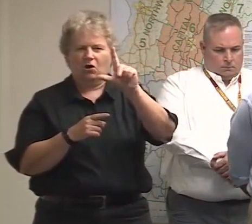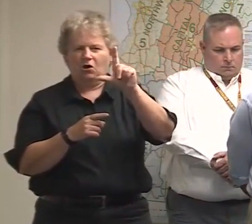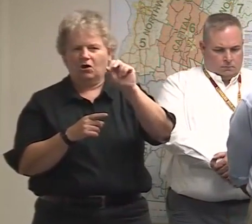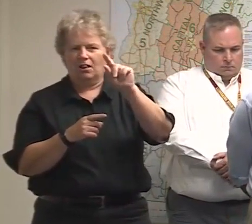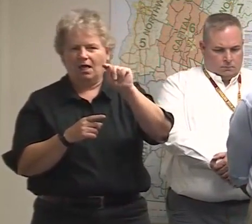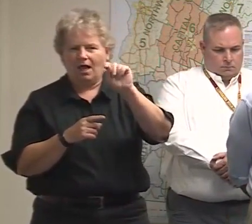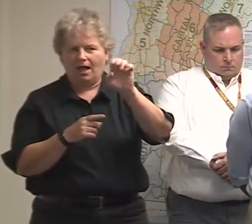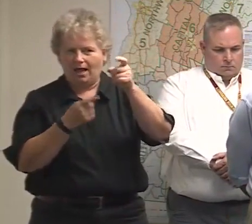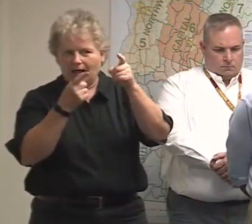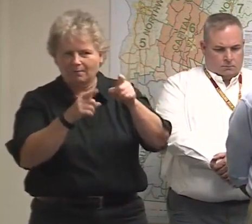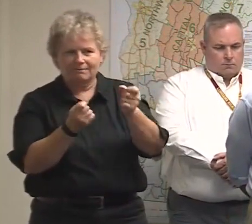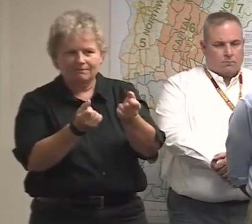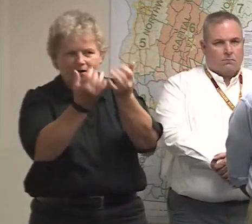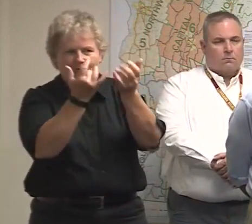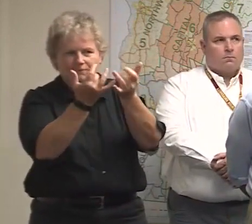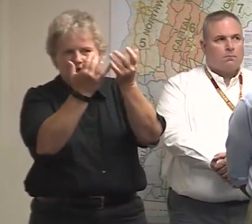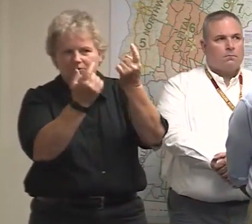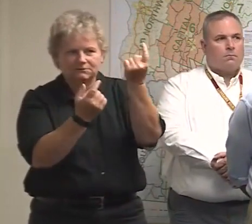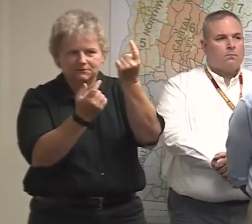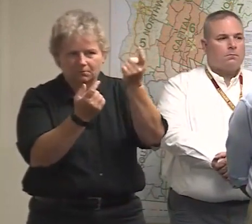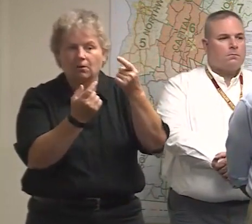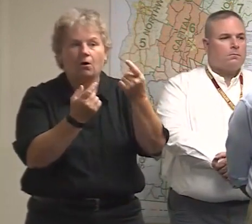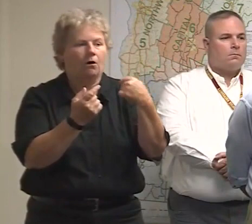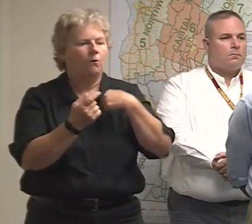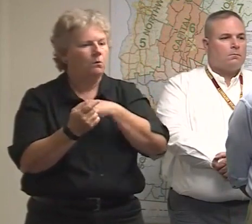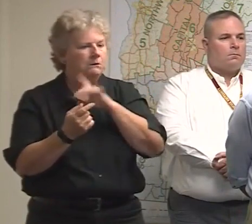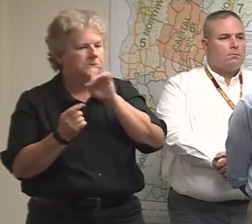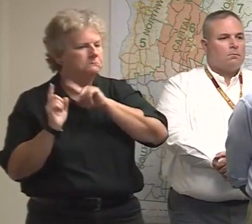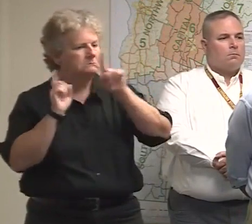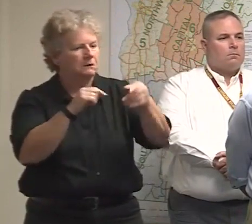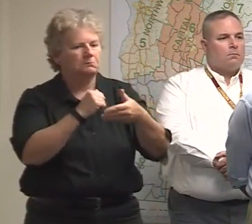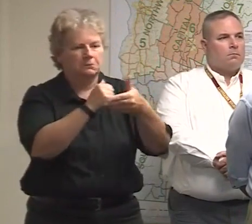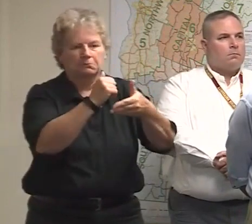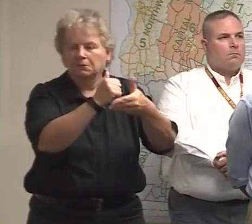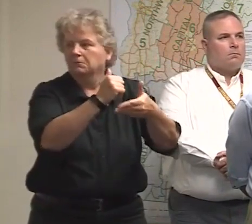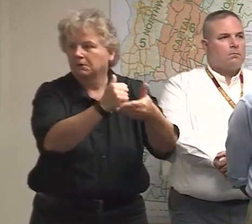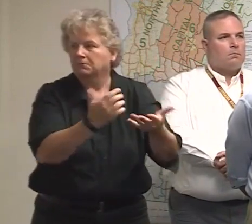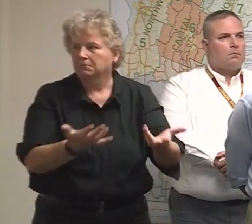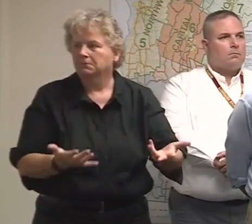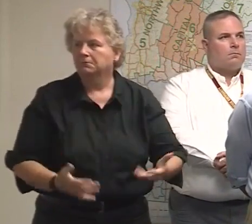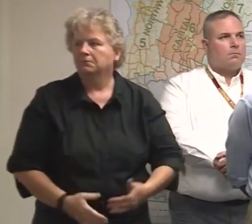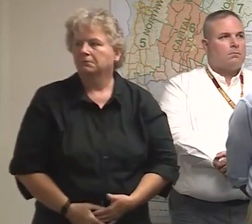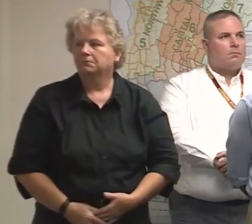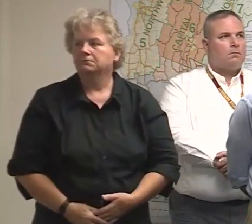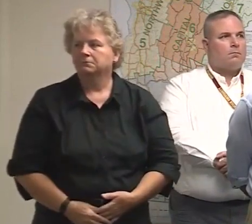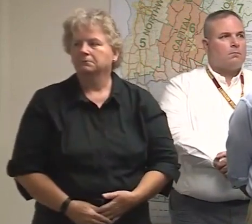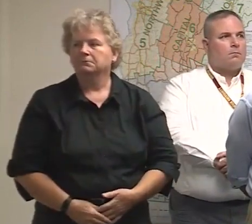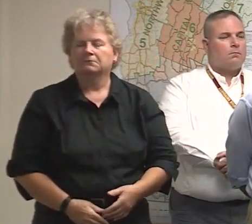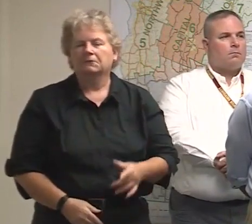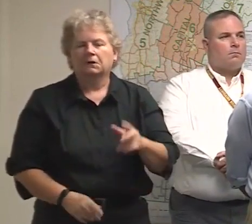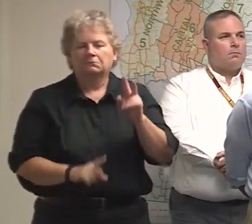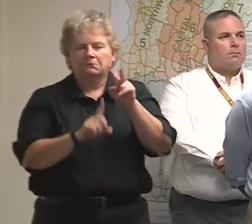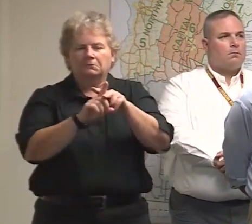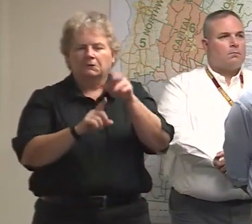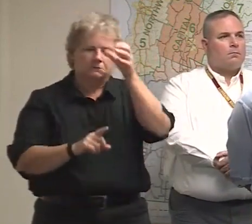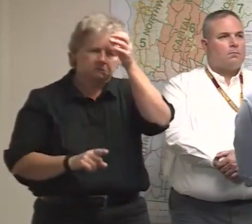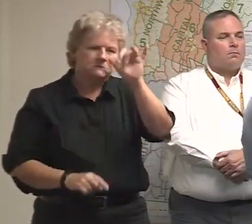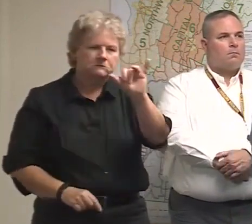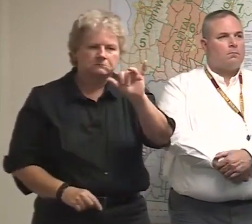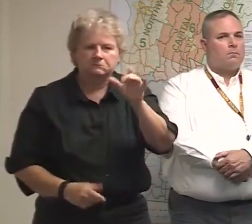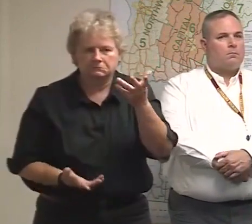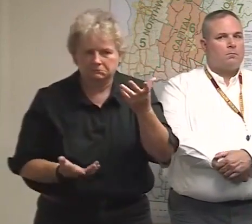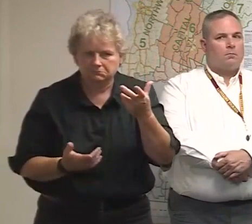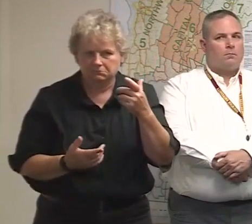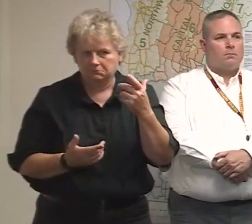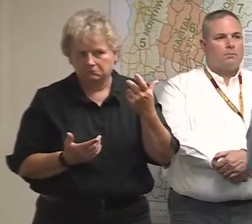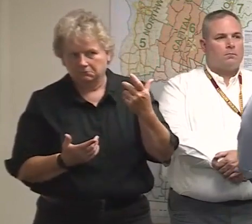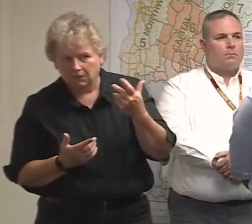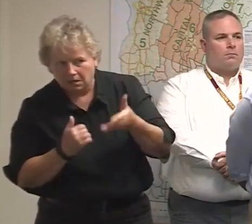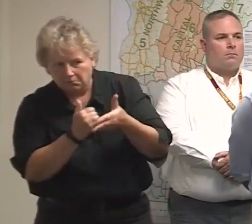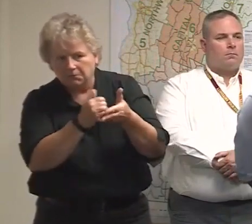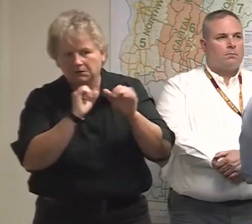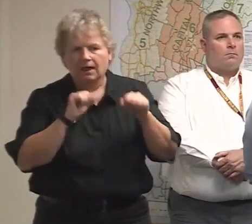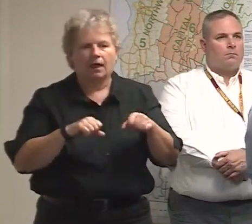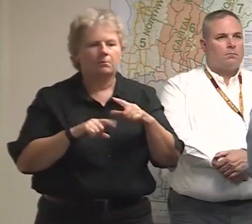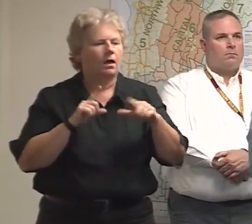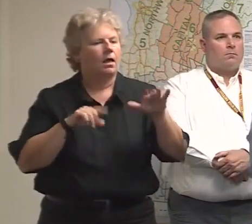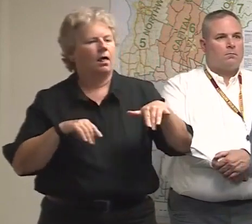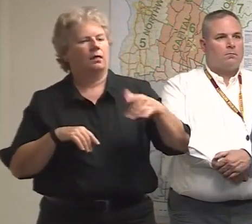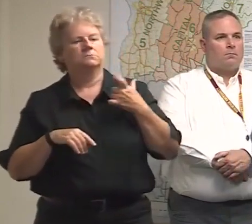SO IF WE WERE TO GET A CALL FROM A TOWN THAT SAID, YOU KNOW, ROAD IS BROKEN AND WE CAN’T GET TO THE BOTTOM OF IT TO START FIXING IT, BUT WE COULD GET TO THE BOTTOM OF IT AND START FIXING IT